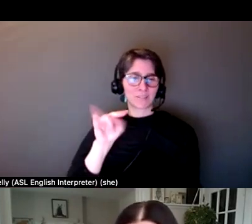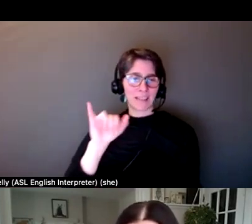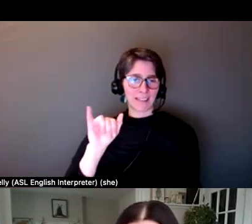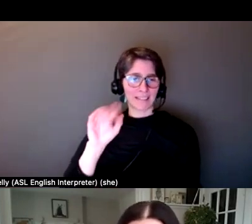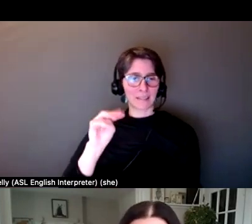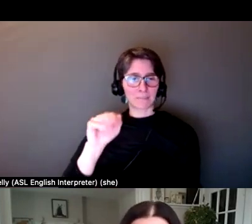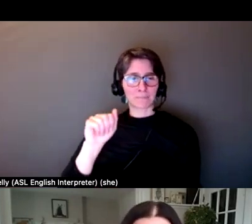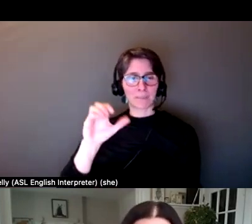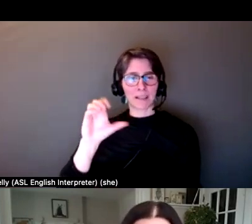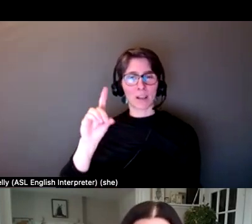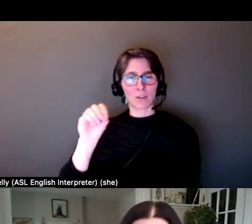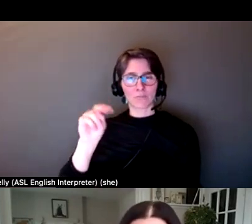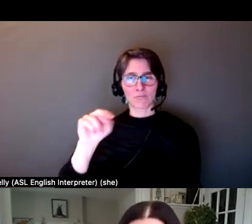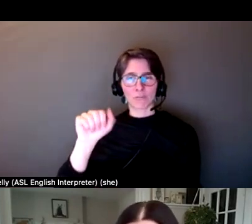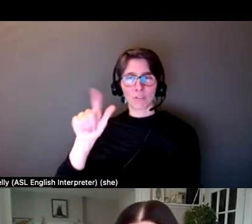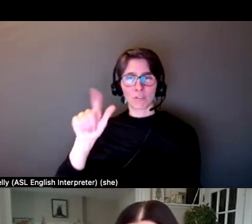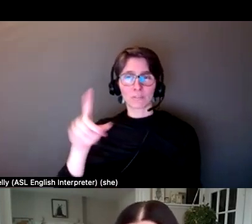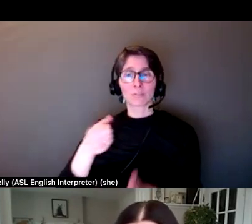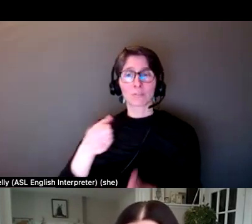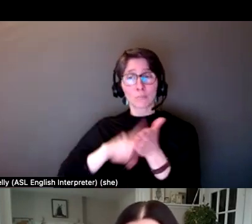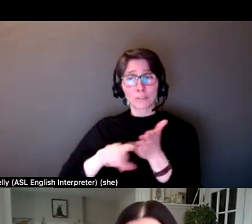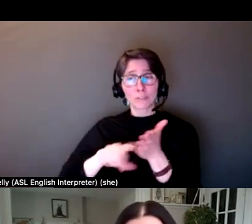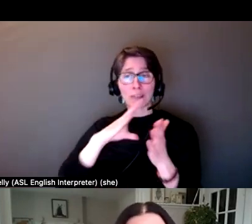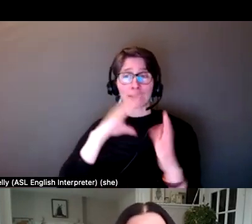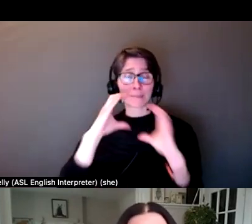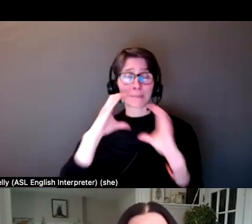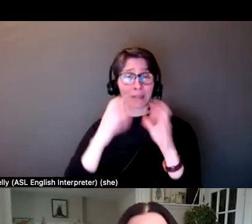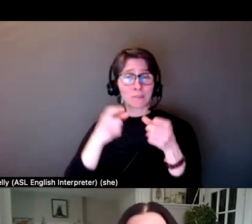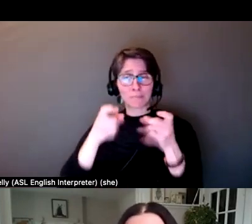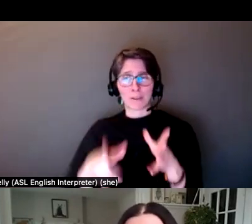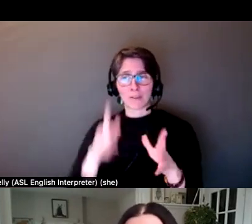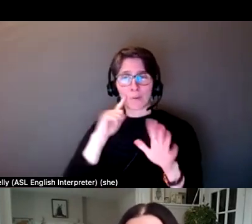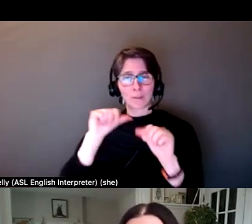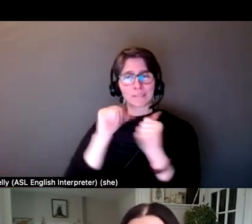Manager at the Association of Canadian Publishers. And I'm really happy to be